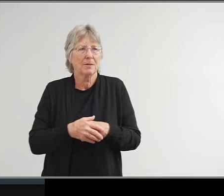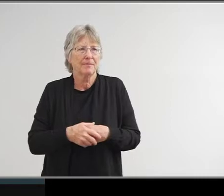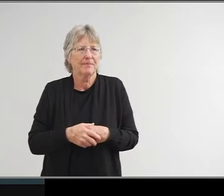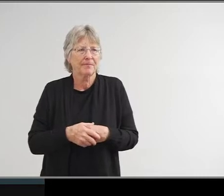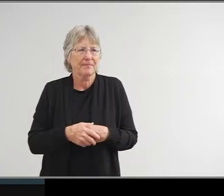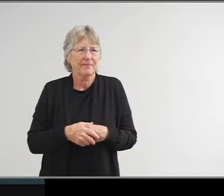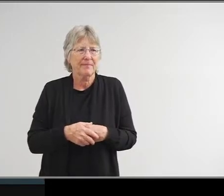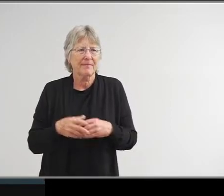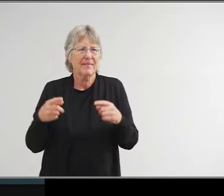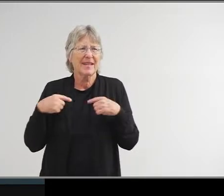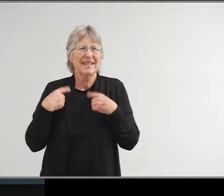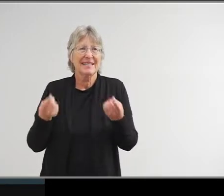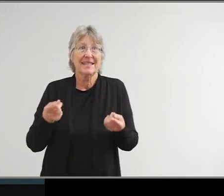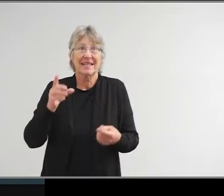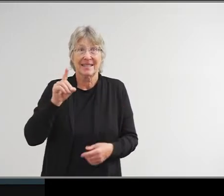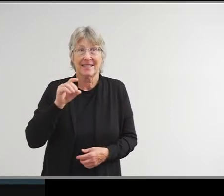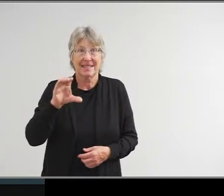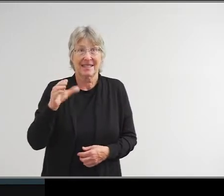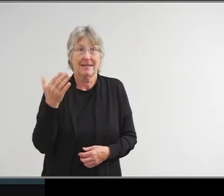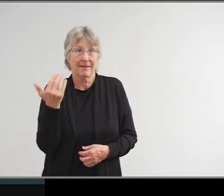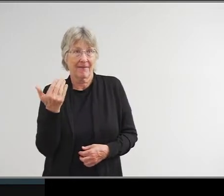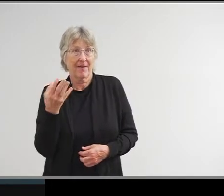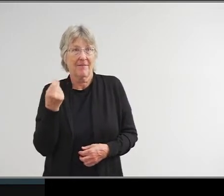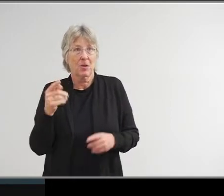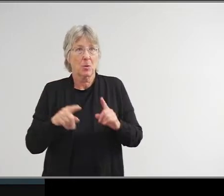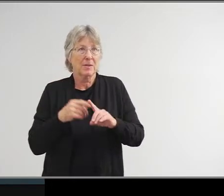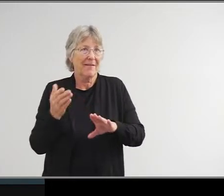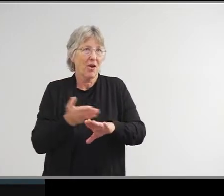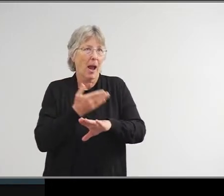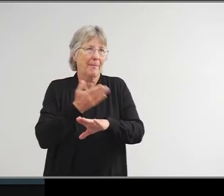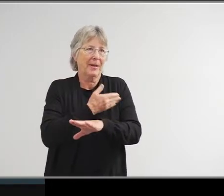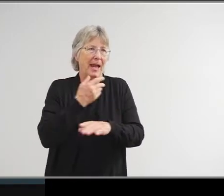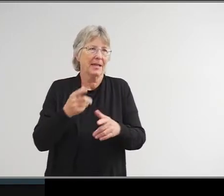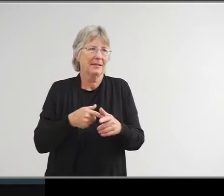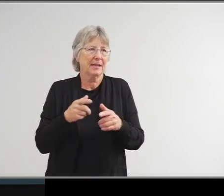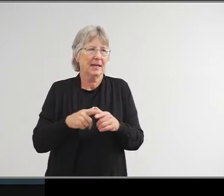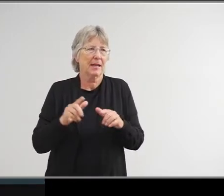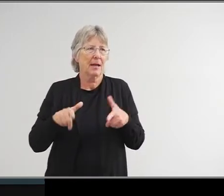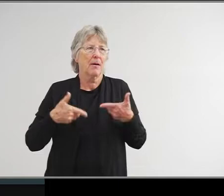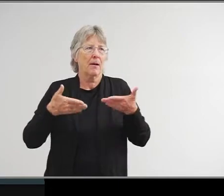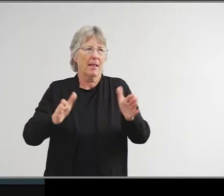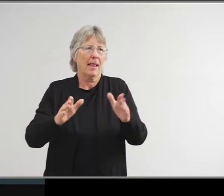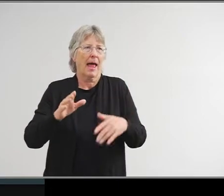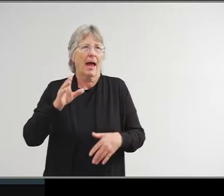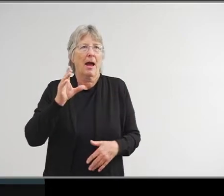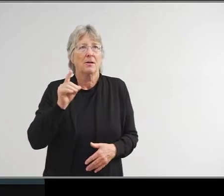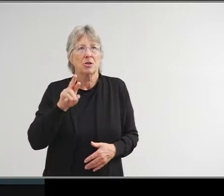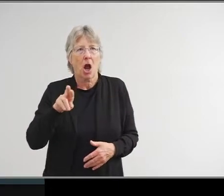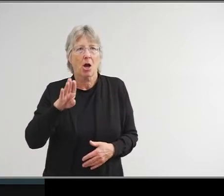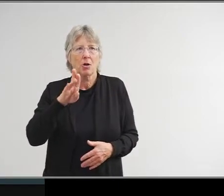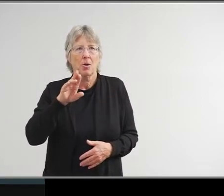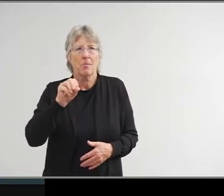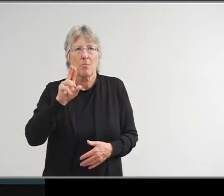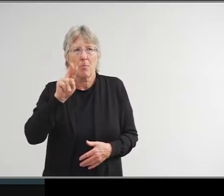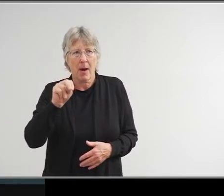Since December 15th, I have a few updates and then I'll be passing to Dr. Brown who will discuss some health and safety issues